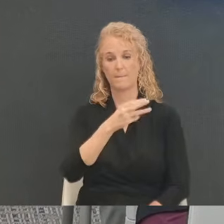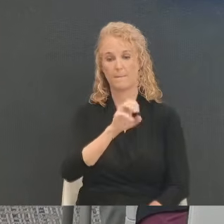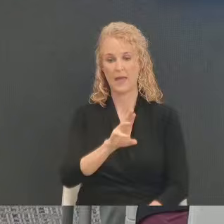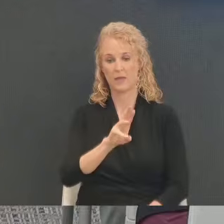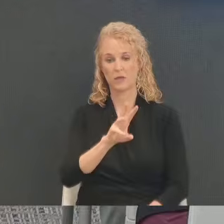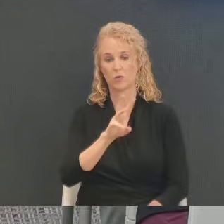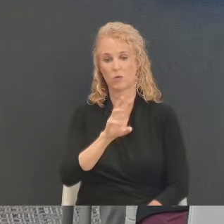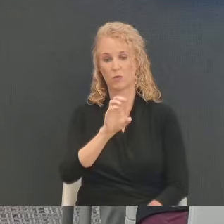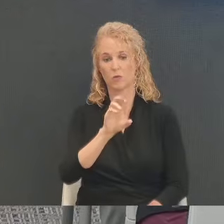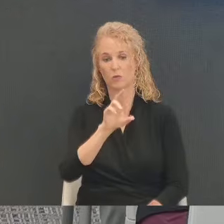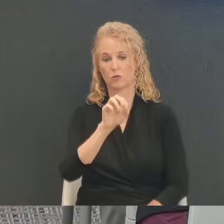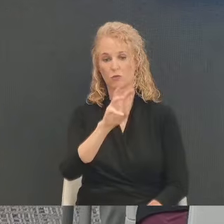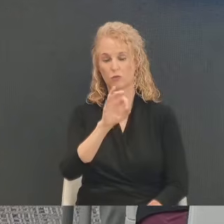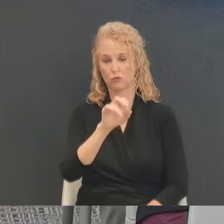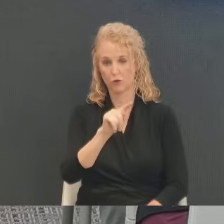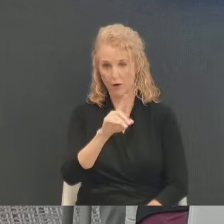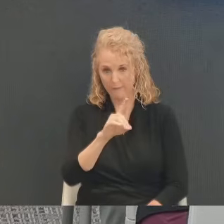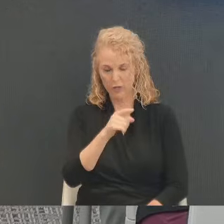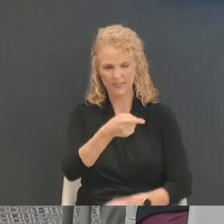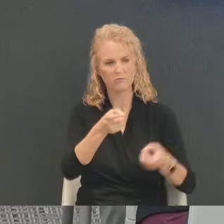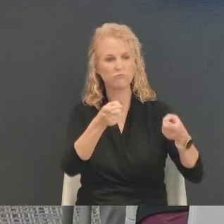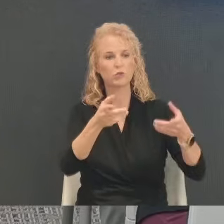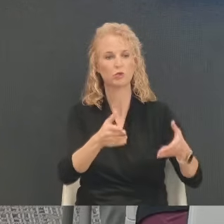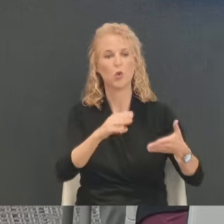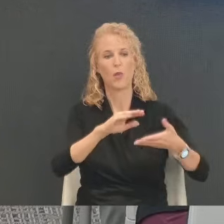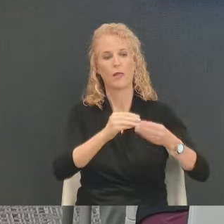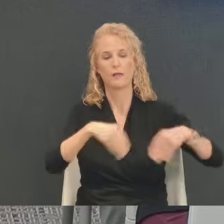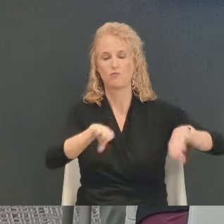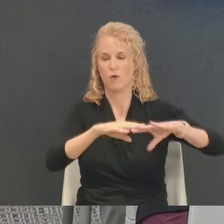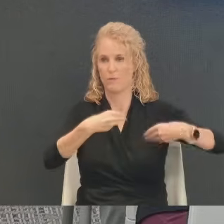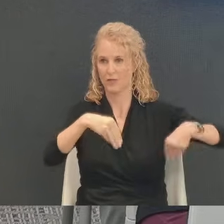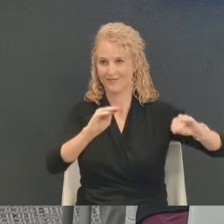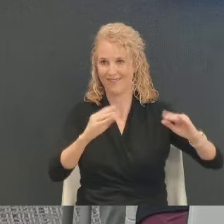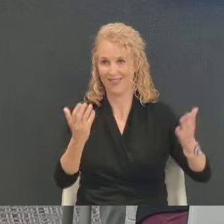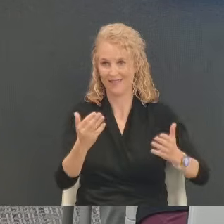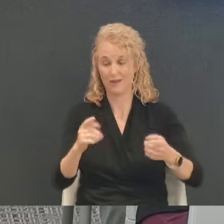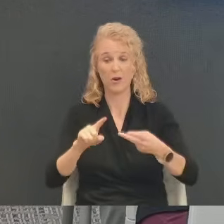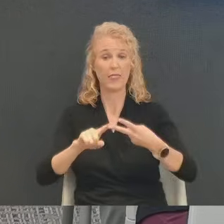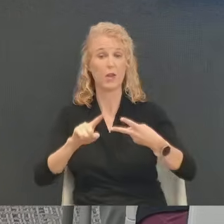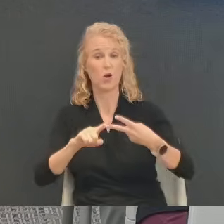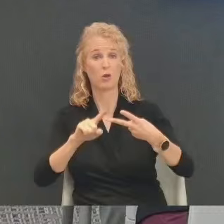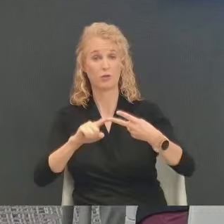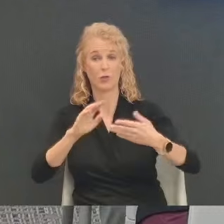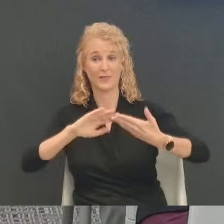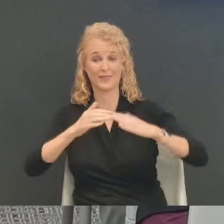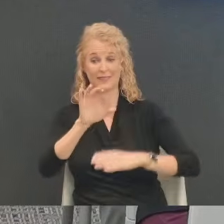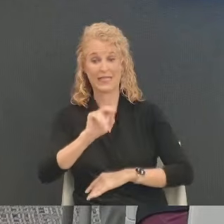Mercy Health Place, along with Greg Kroller from the city of Cincinnati's Department of Community